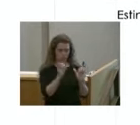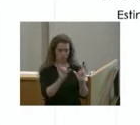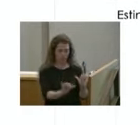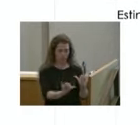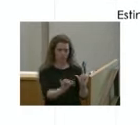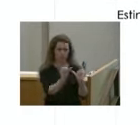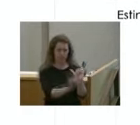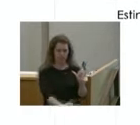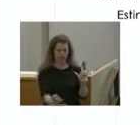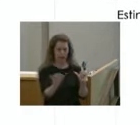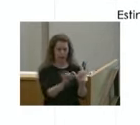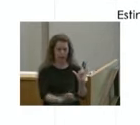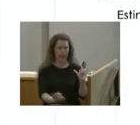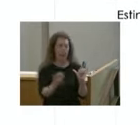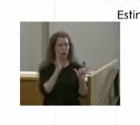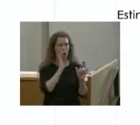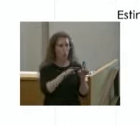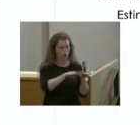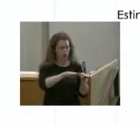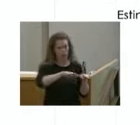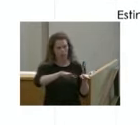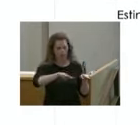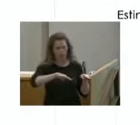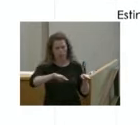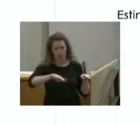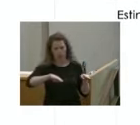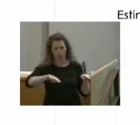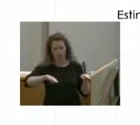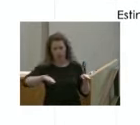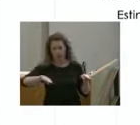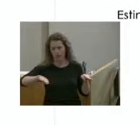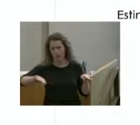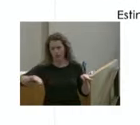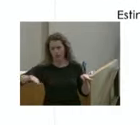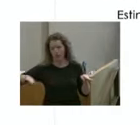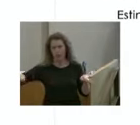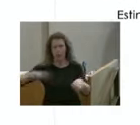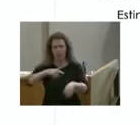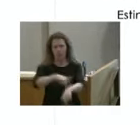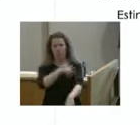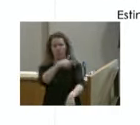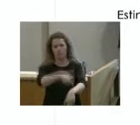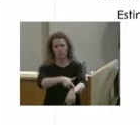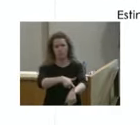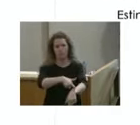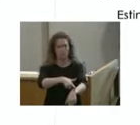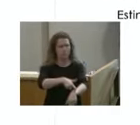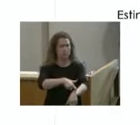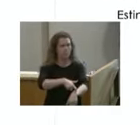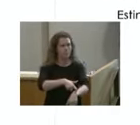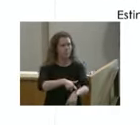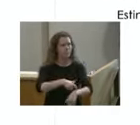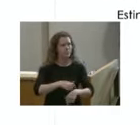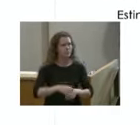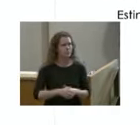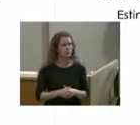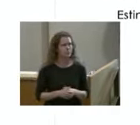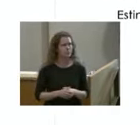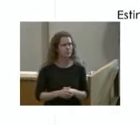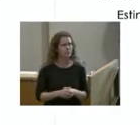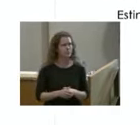very long time, nine months here, okay, and then along our y-axis here is the number